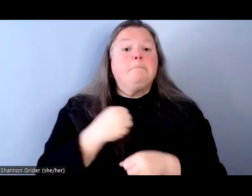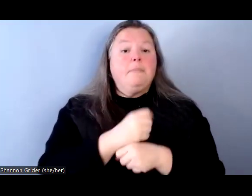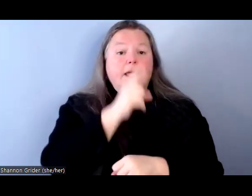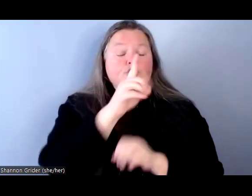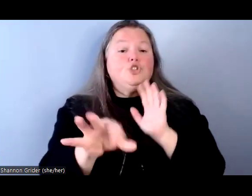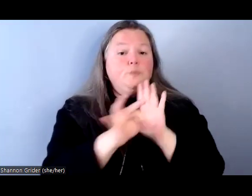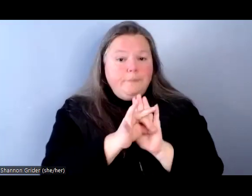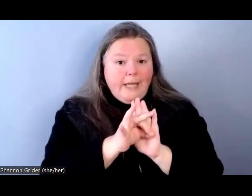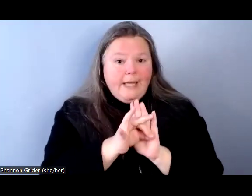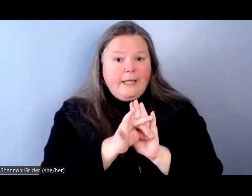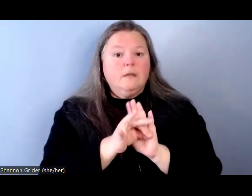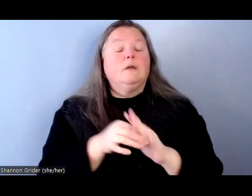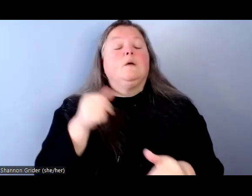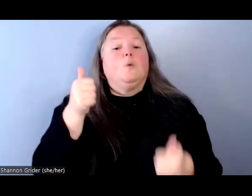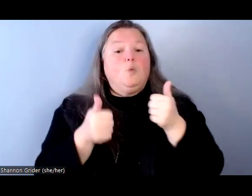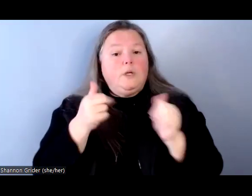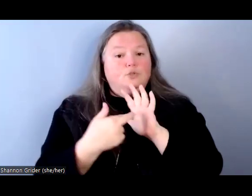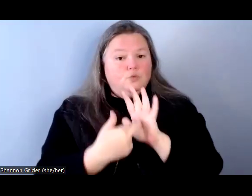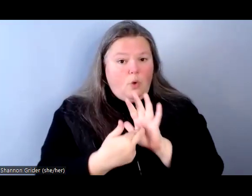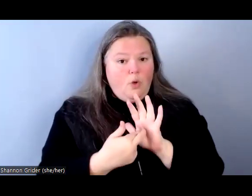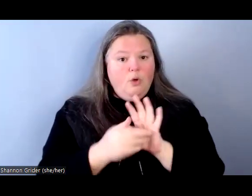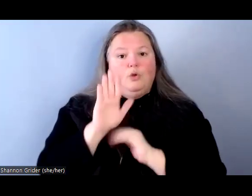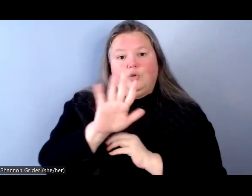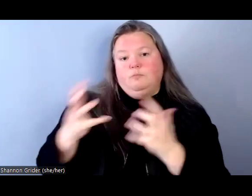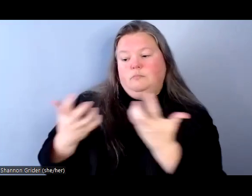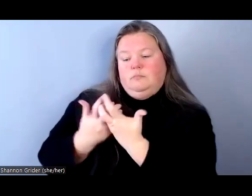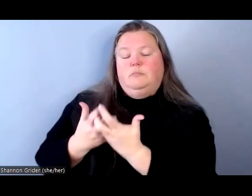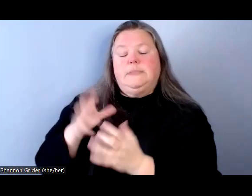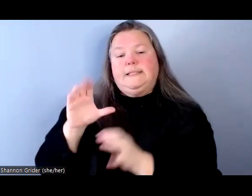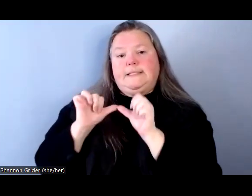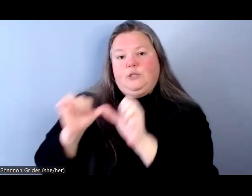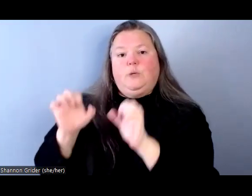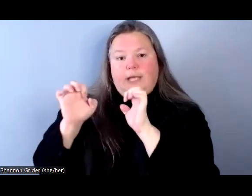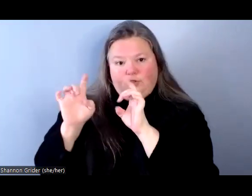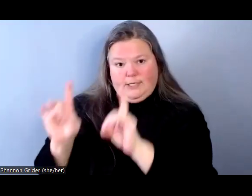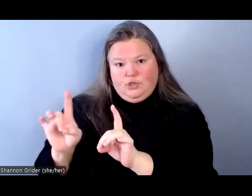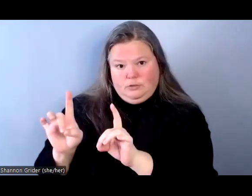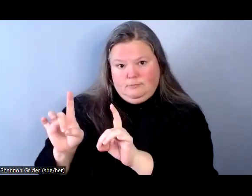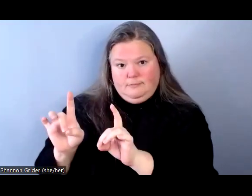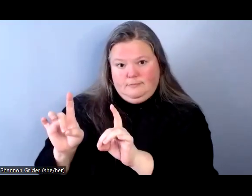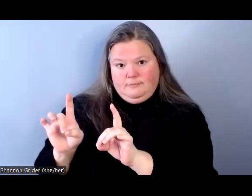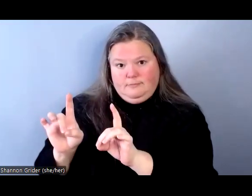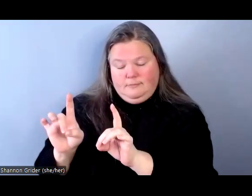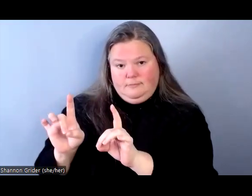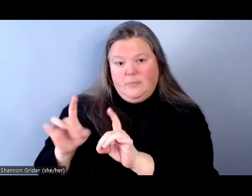you select when entering your CE hours is the certification that those CE hours you are uploading will count towards.